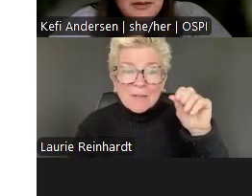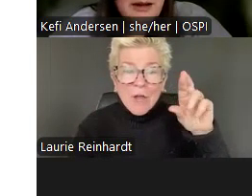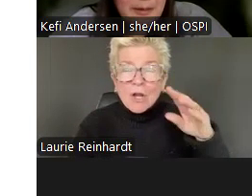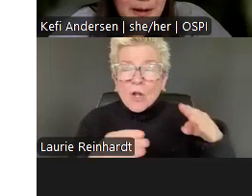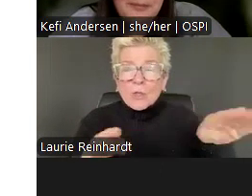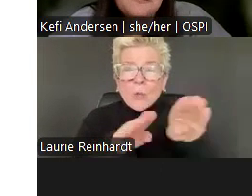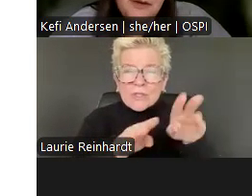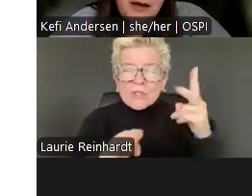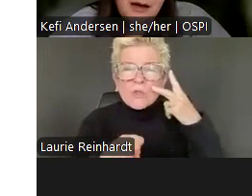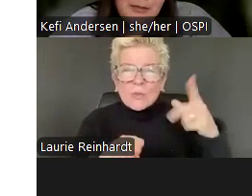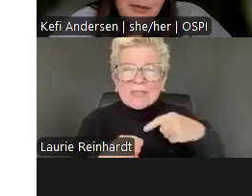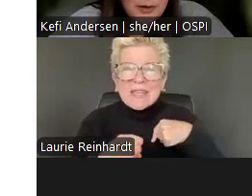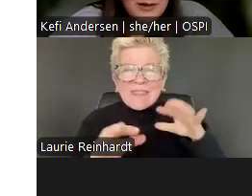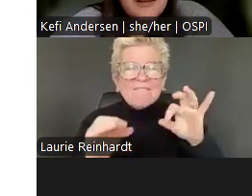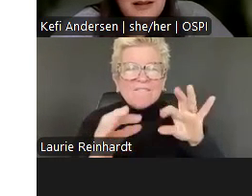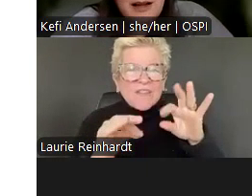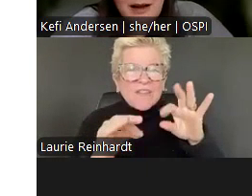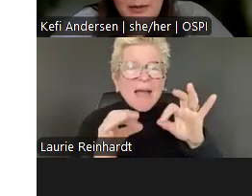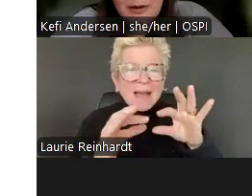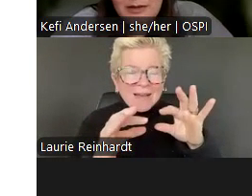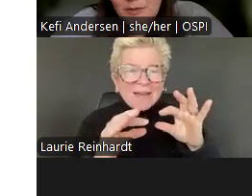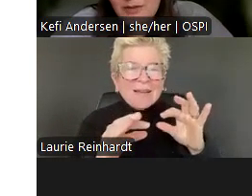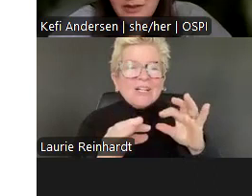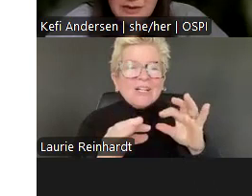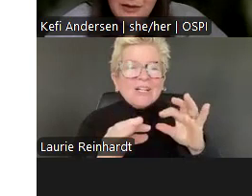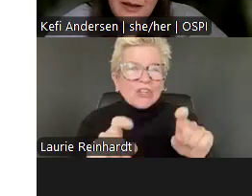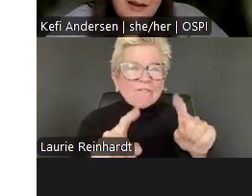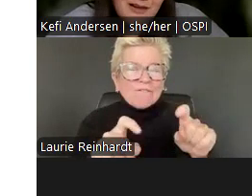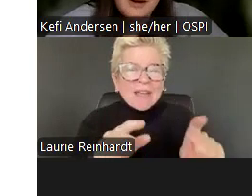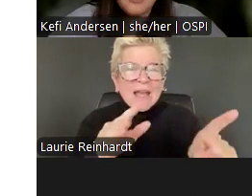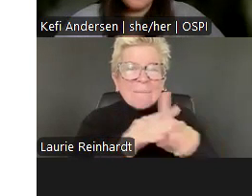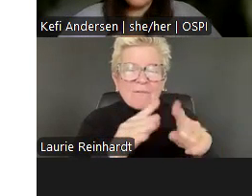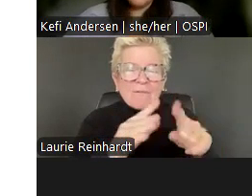survey come up. If you want to collect clock hours for watching the video later,